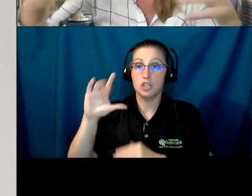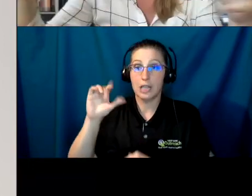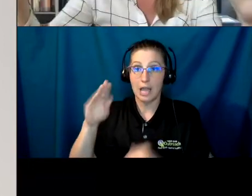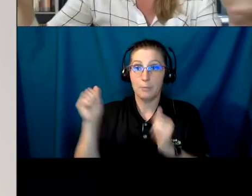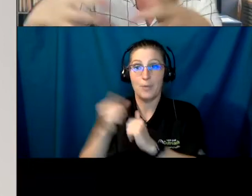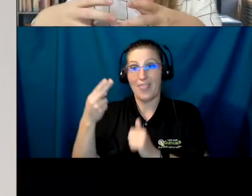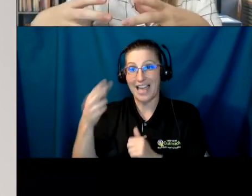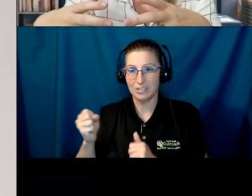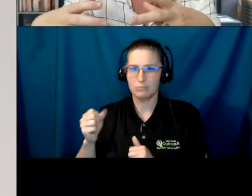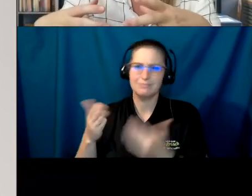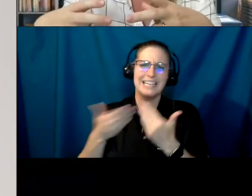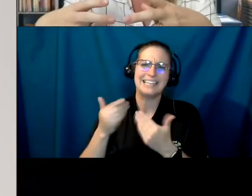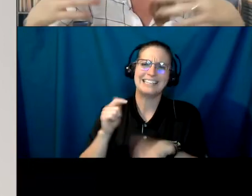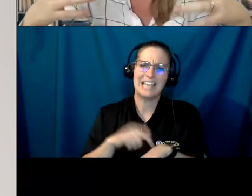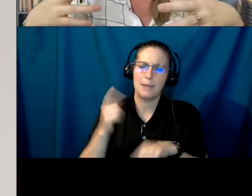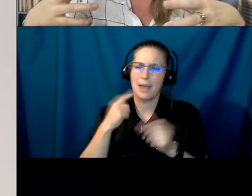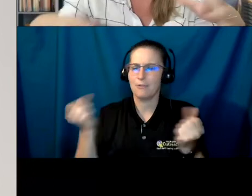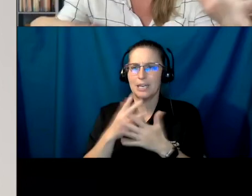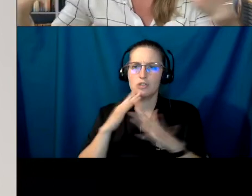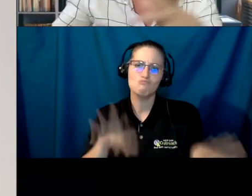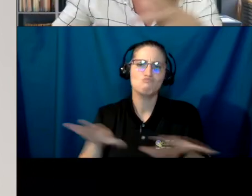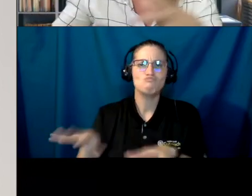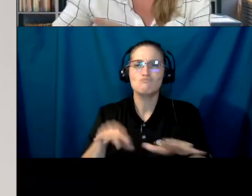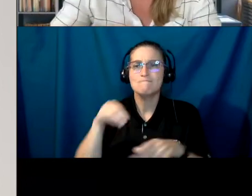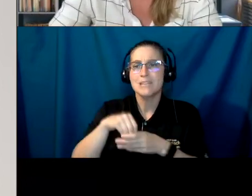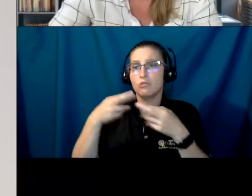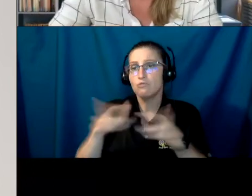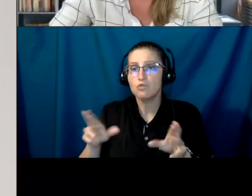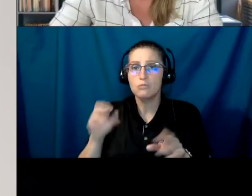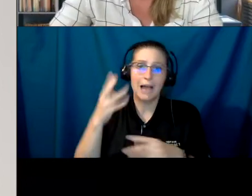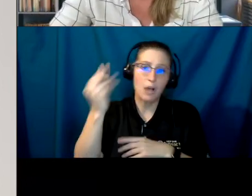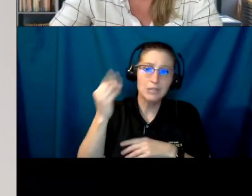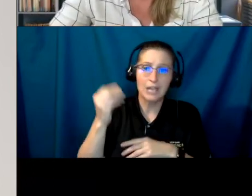an easy time for everyone just to hang out in a room or outside and communicate to each